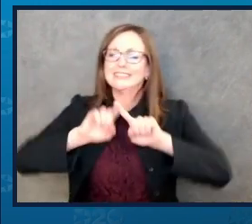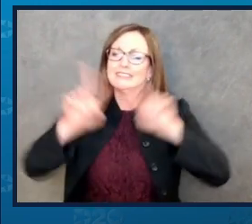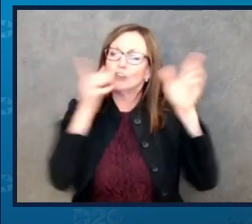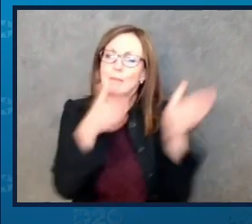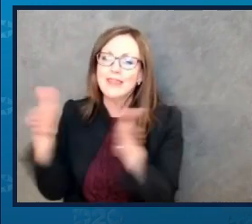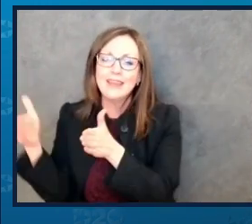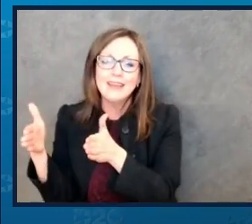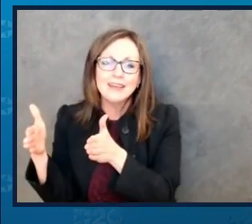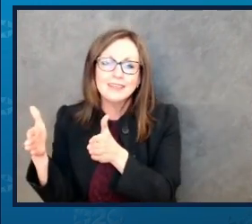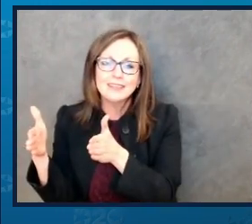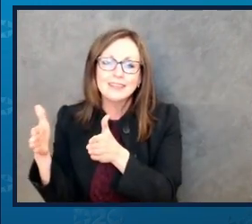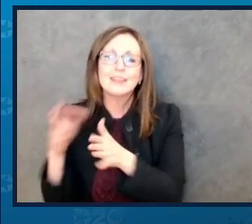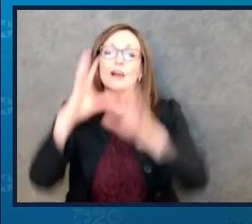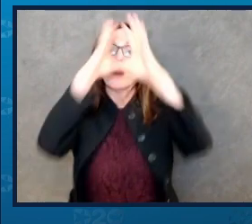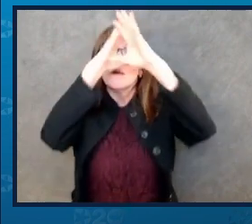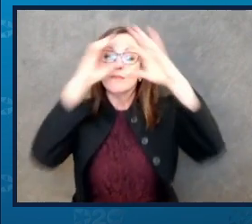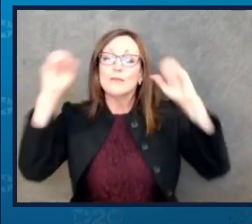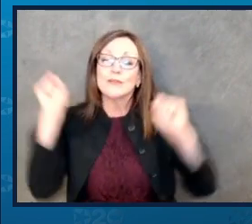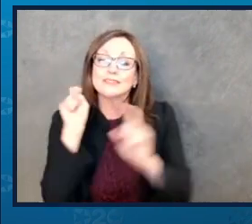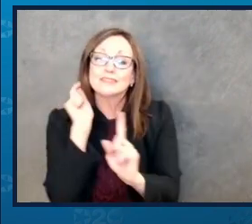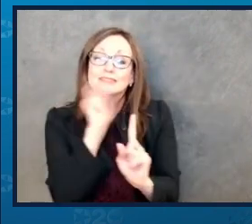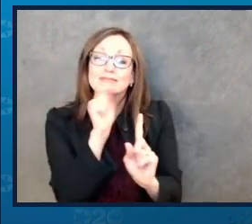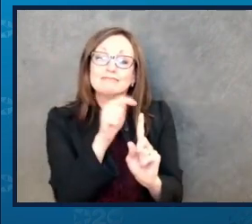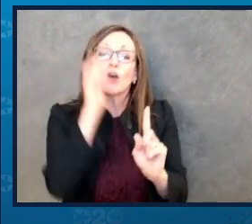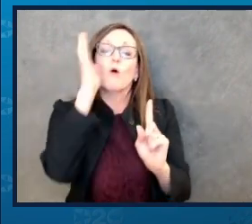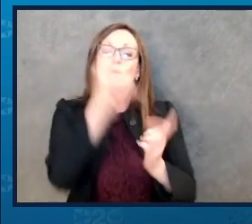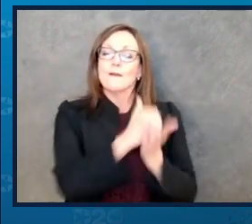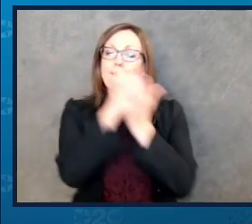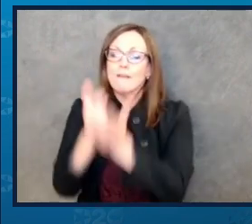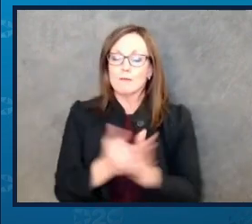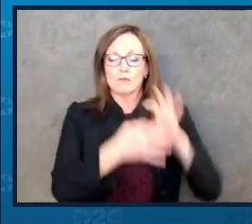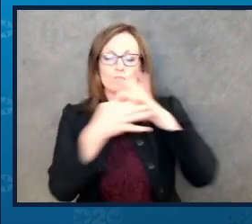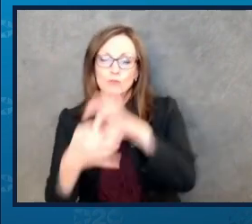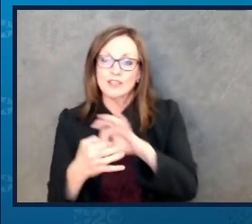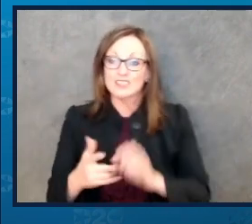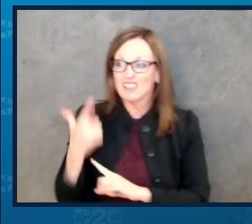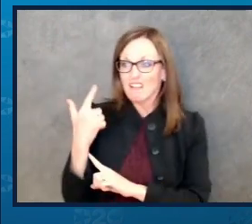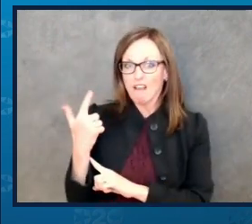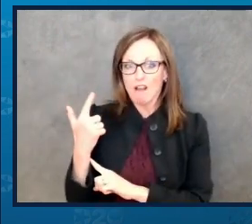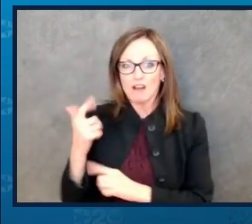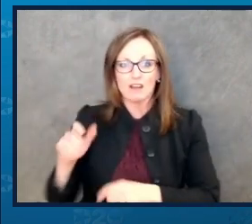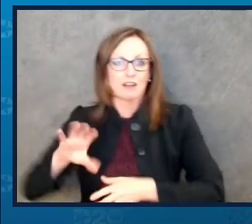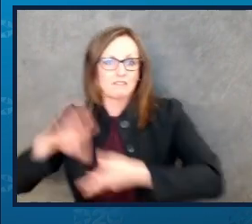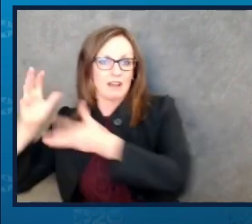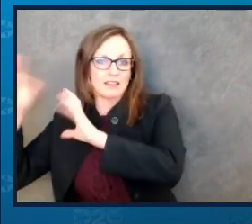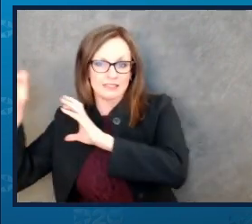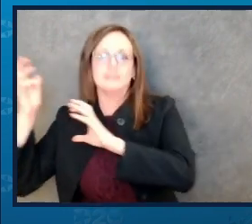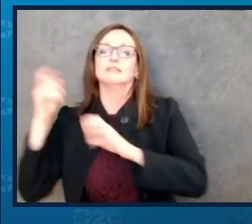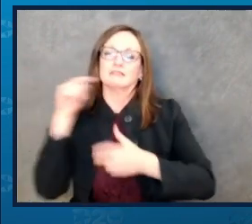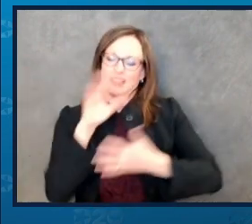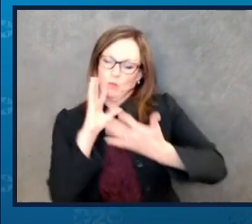GUN VIOLENCE PREVENTION A TOP PRIORITY, AND I BELIEVE JOE BIDEN IS THAT PERSON.